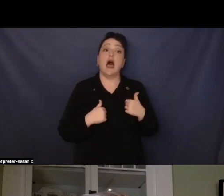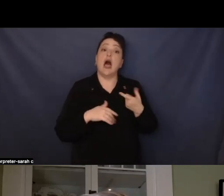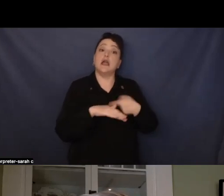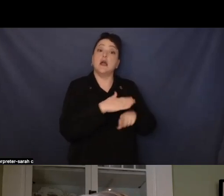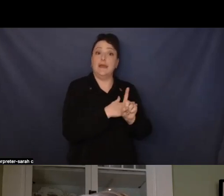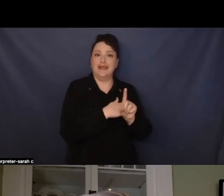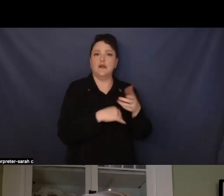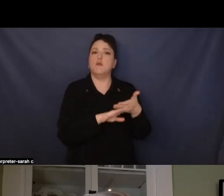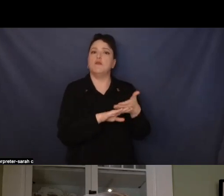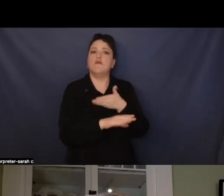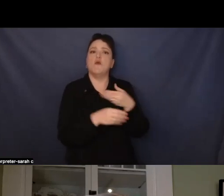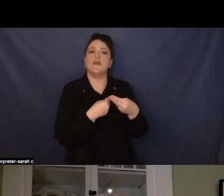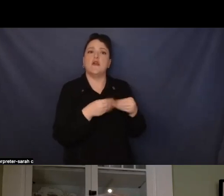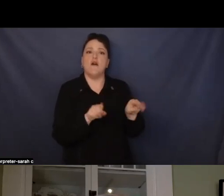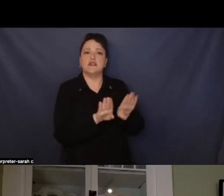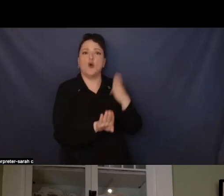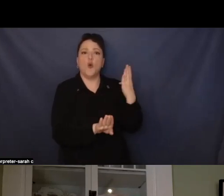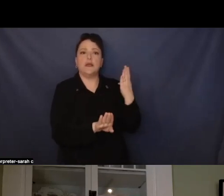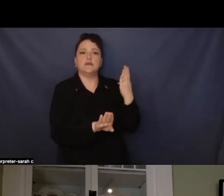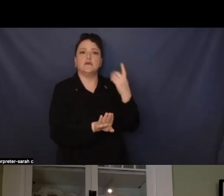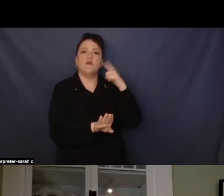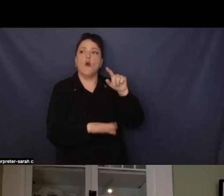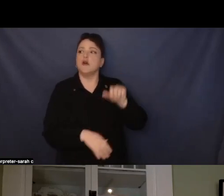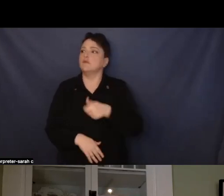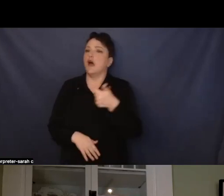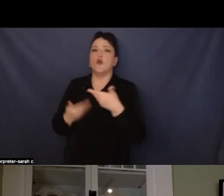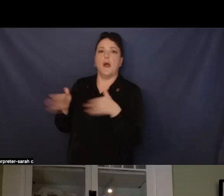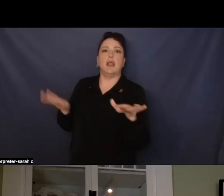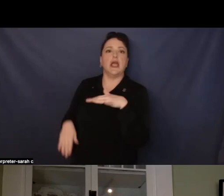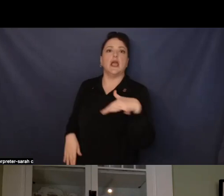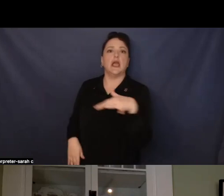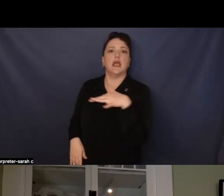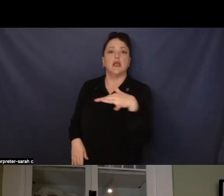to the public. And that has been working out quite well for all parties involved.